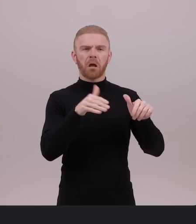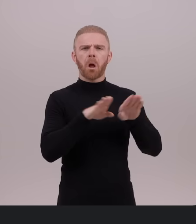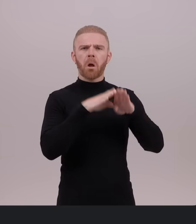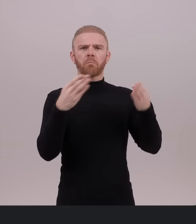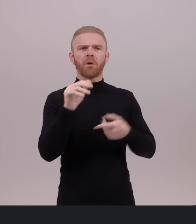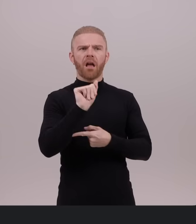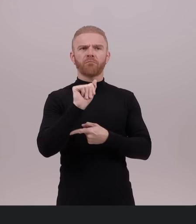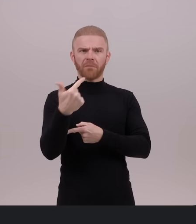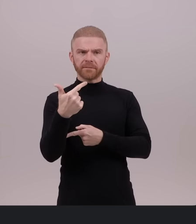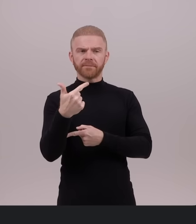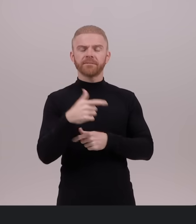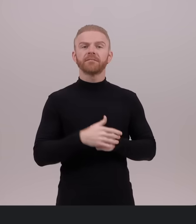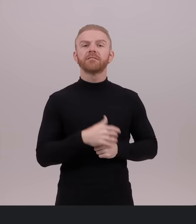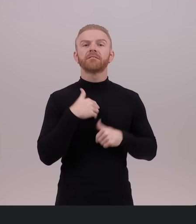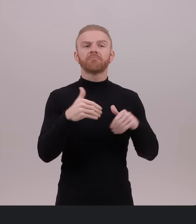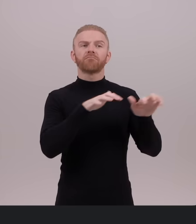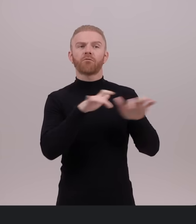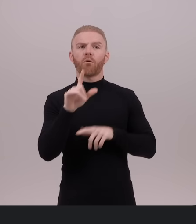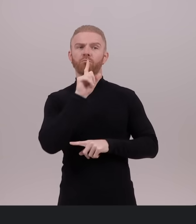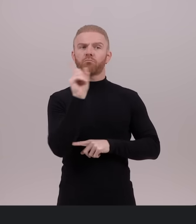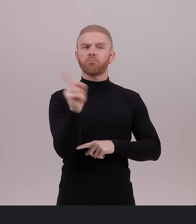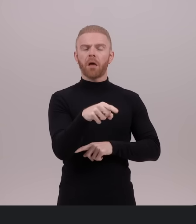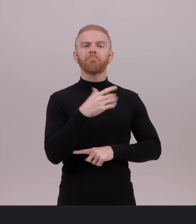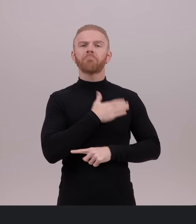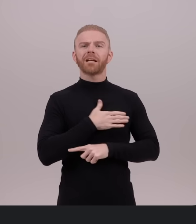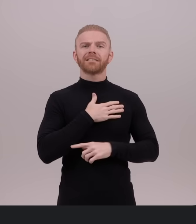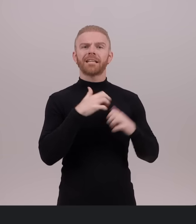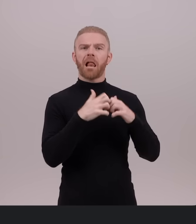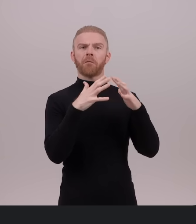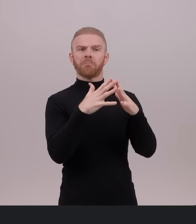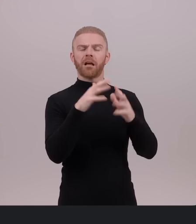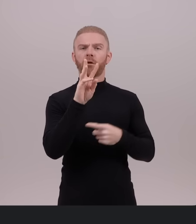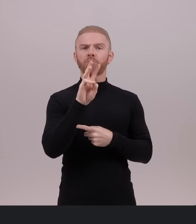Please implement WebMCP tools for the car configurator